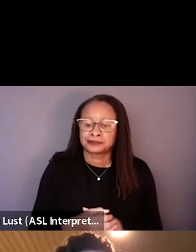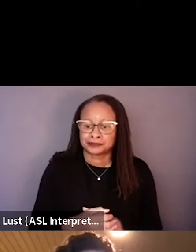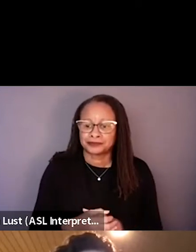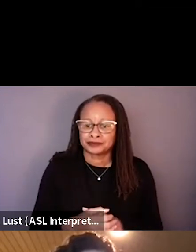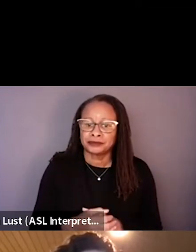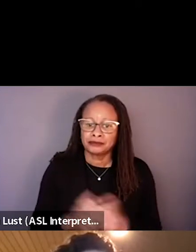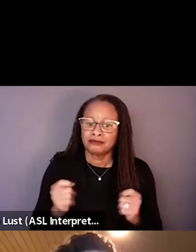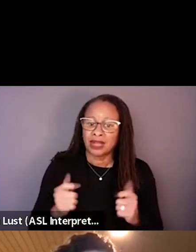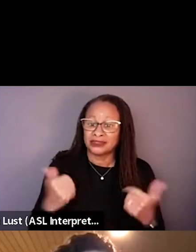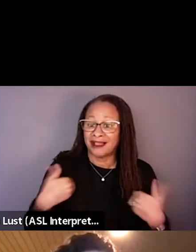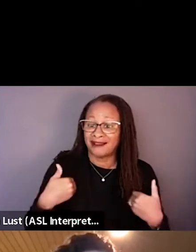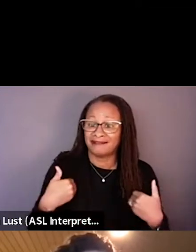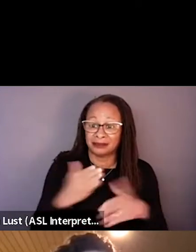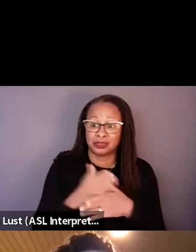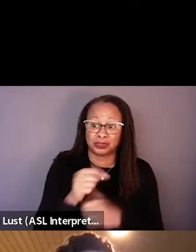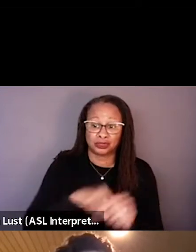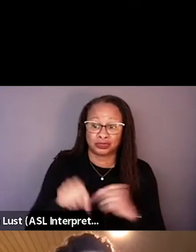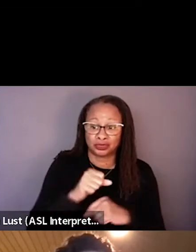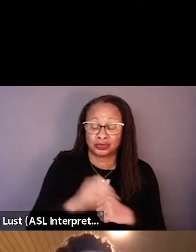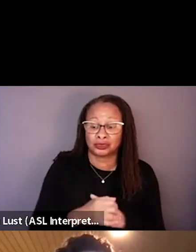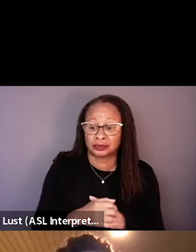that we instantly had together between each other.